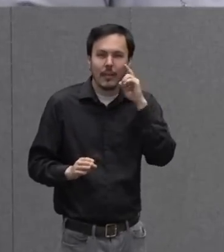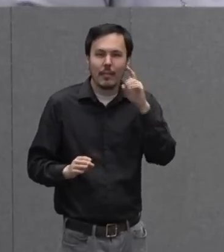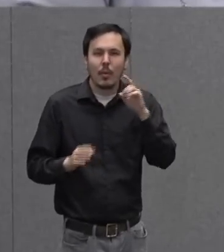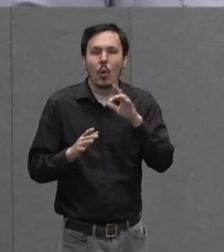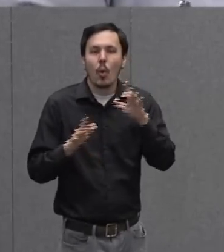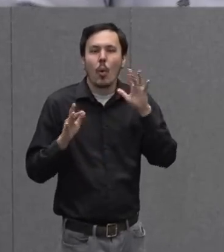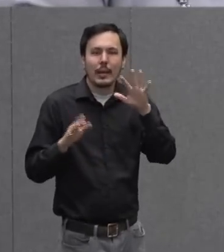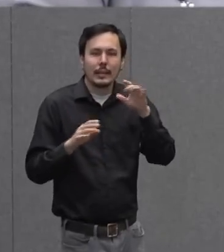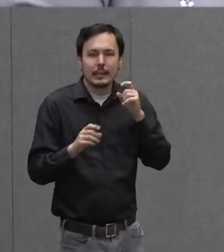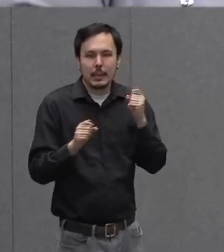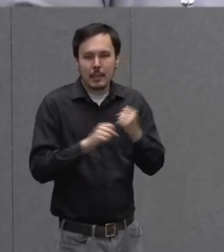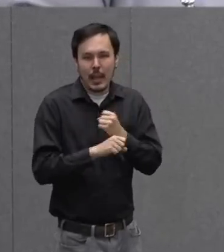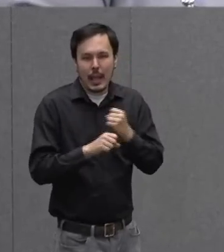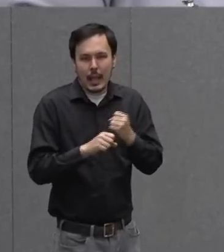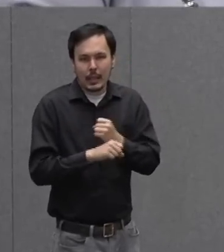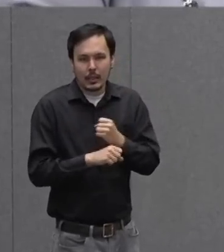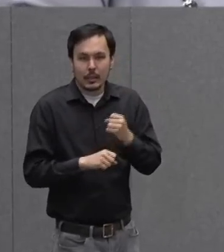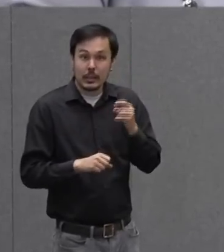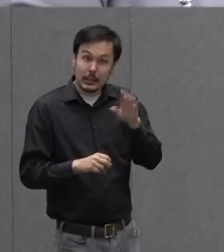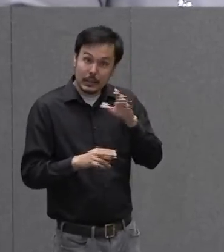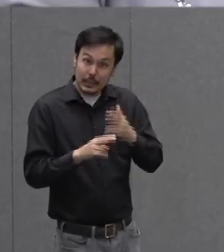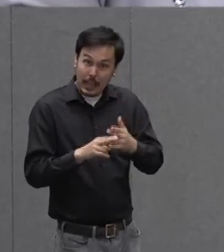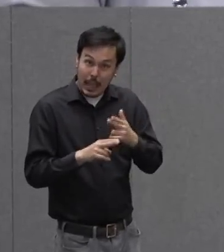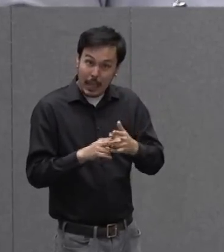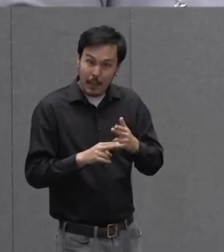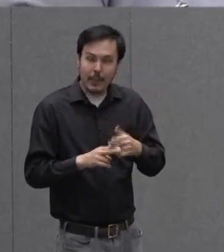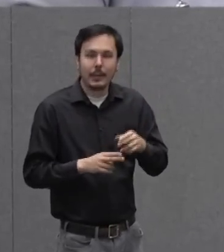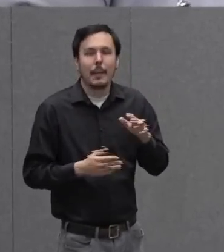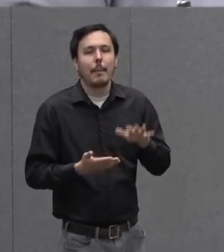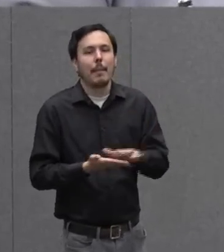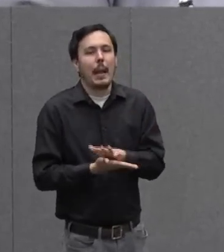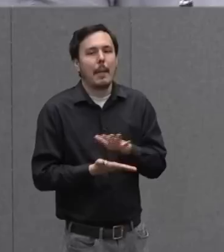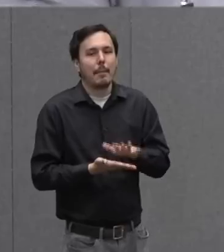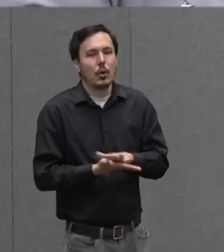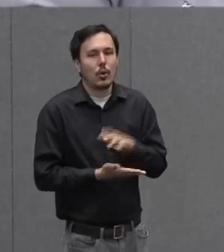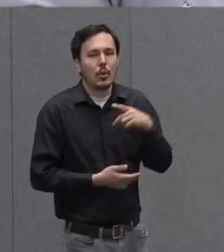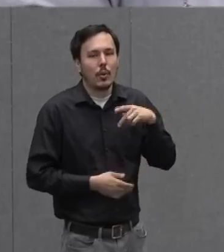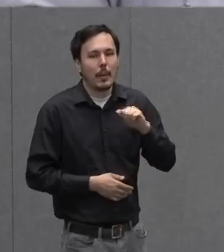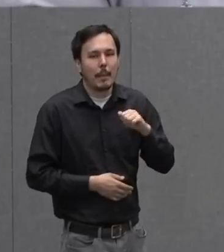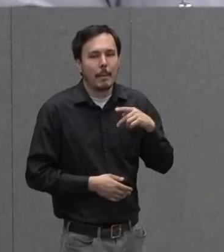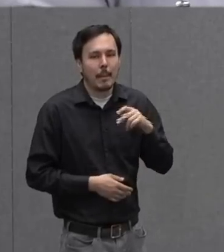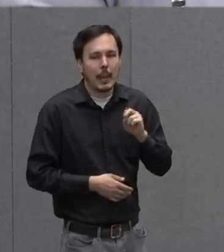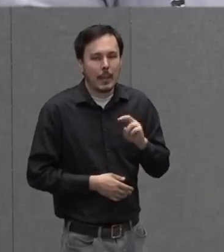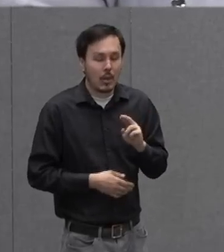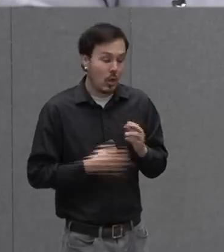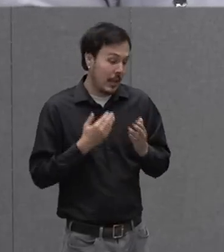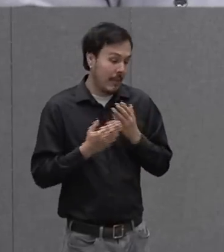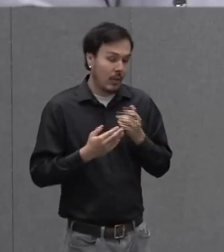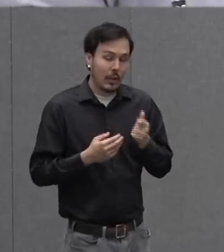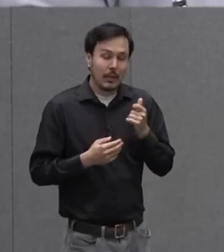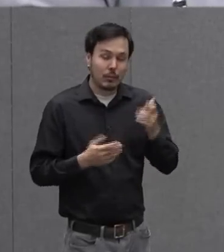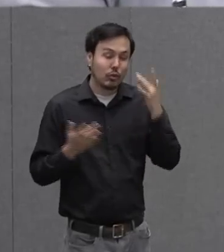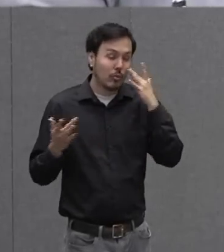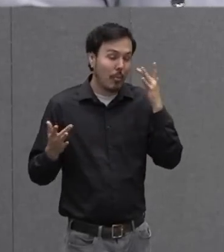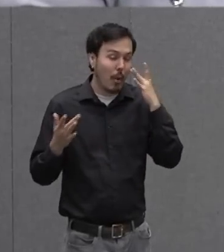and his name was Paper. Even though he was the smartest warrior in the land,